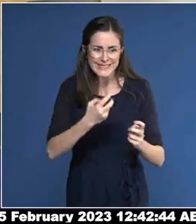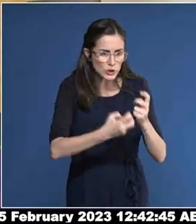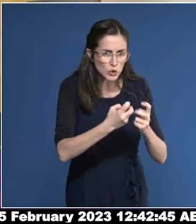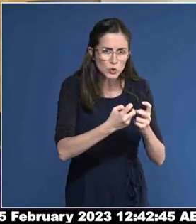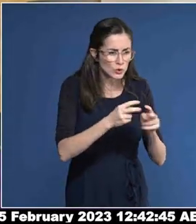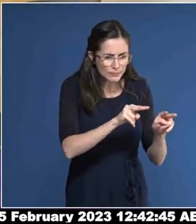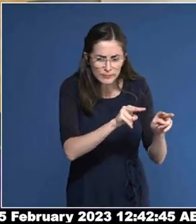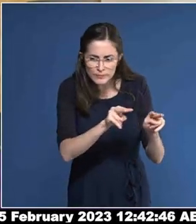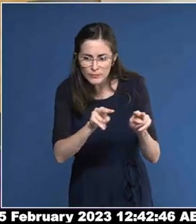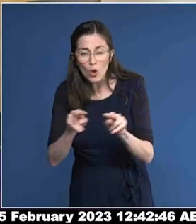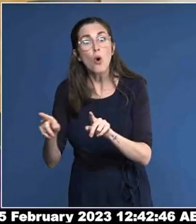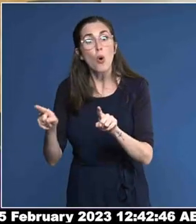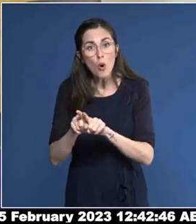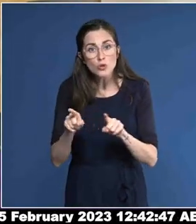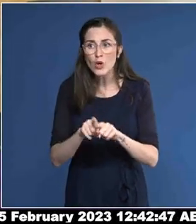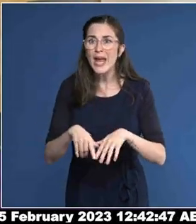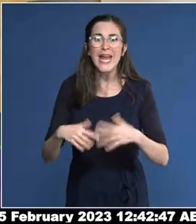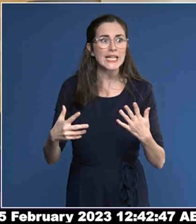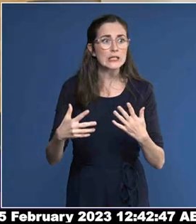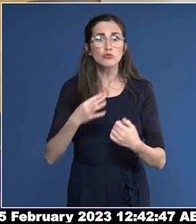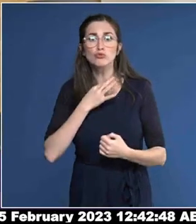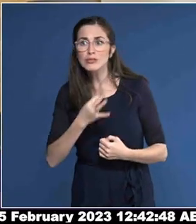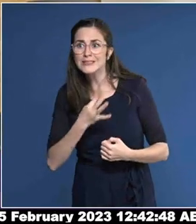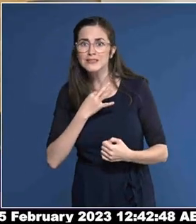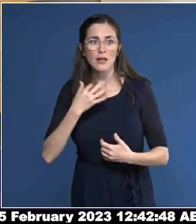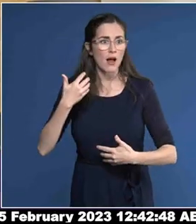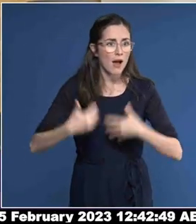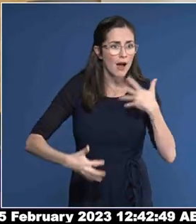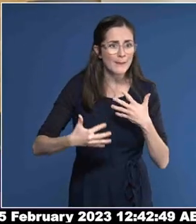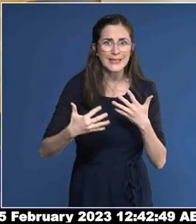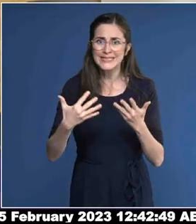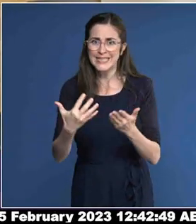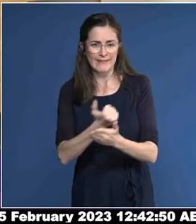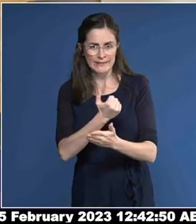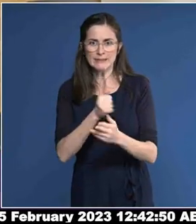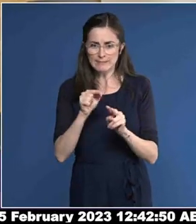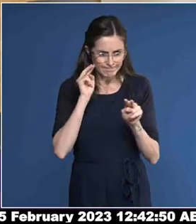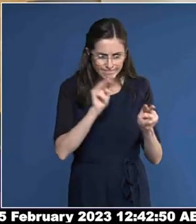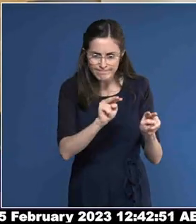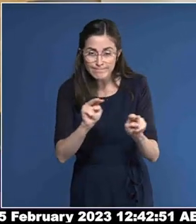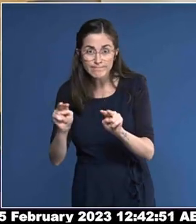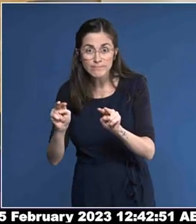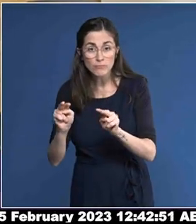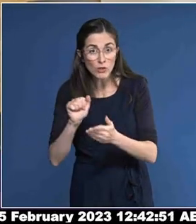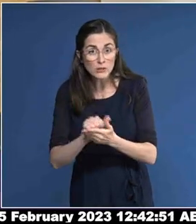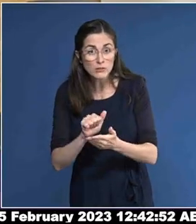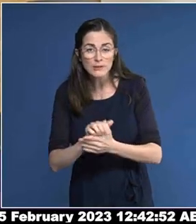Is that generally how you organise the board or committees? Yes. MS TOOHEY: Yes. Yes, covering those areas.